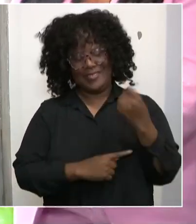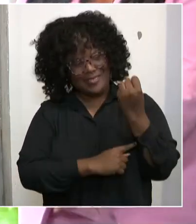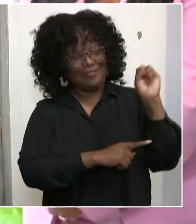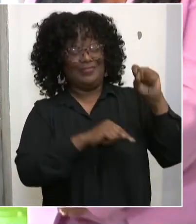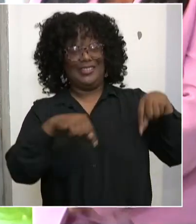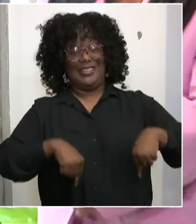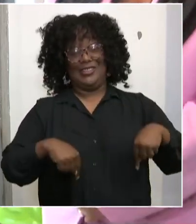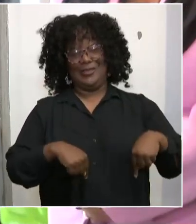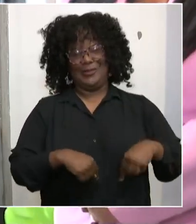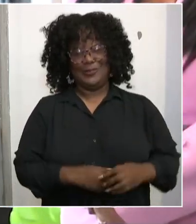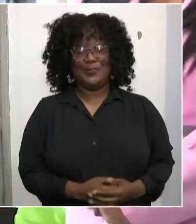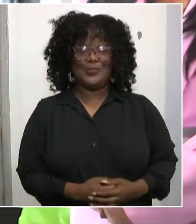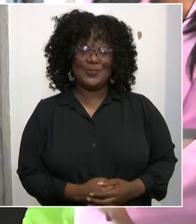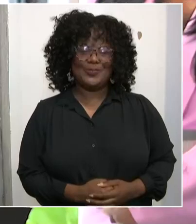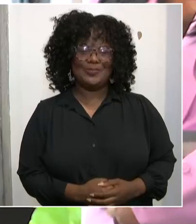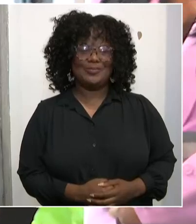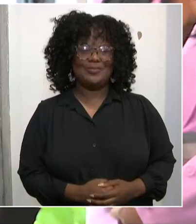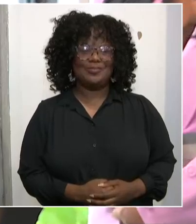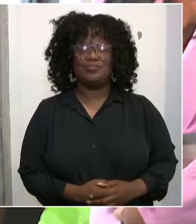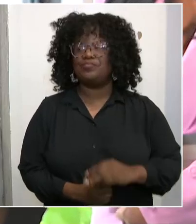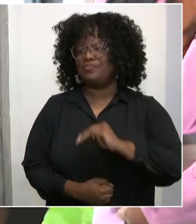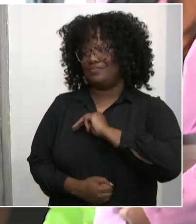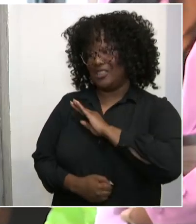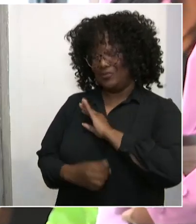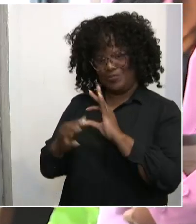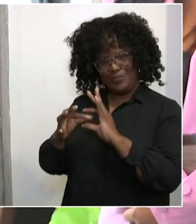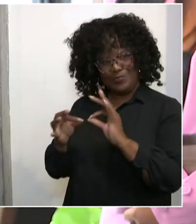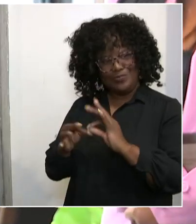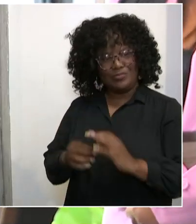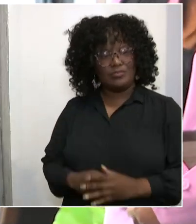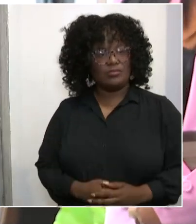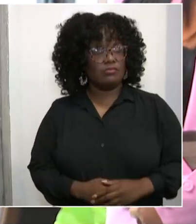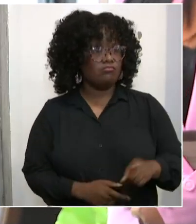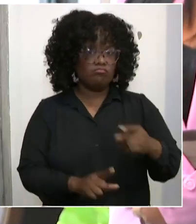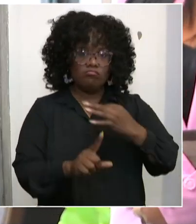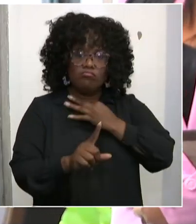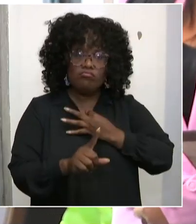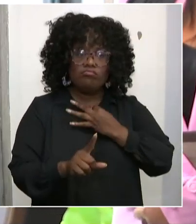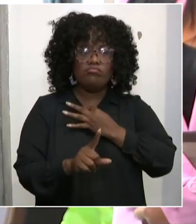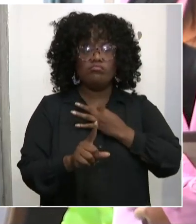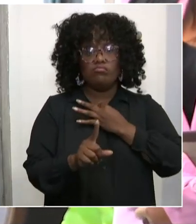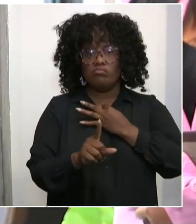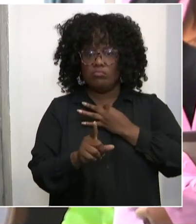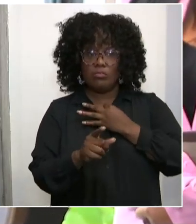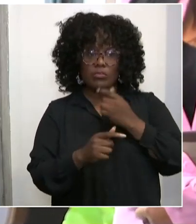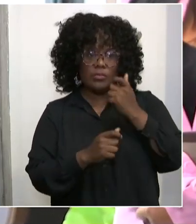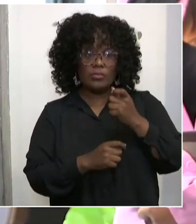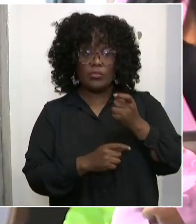And uh for anyone interested, we will be down at City Hall at what time today